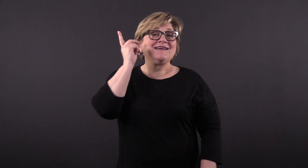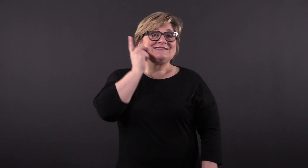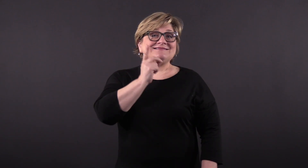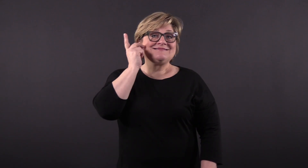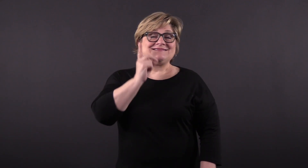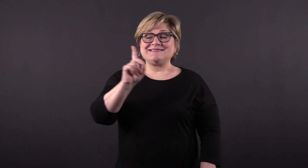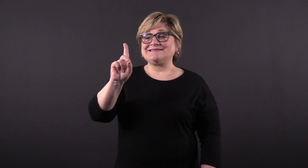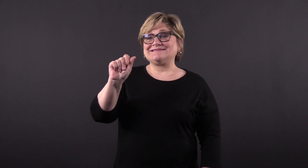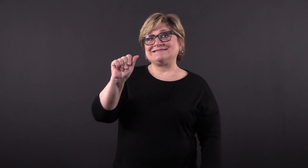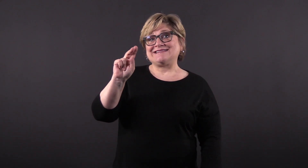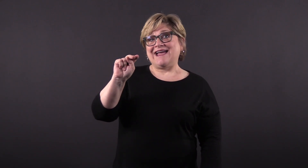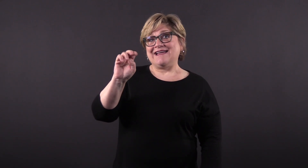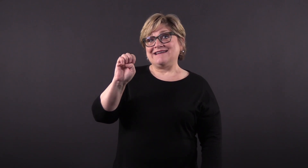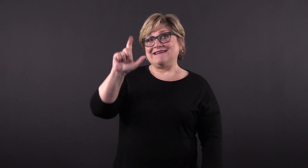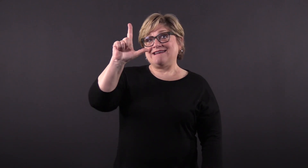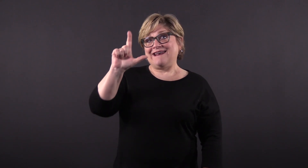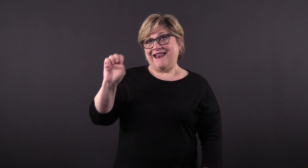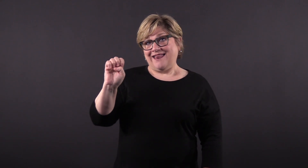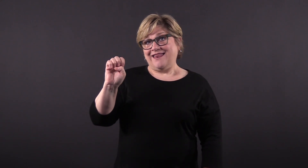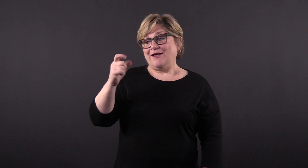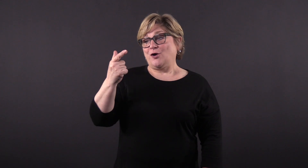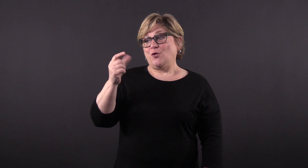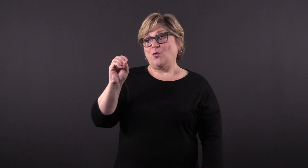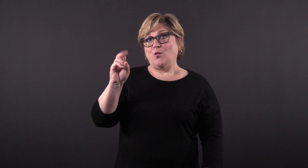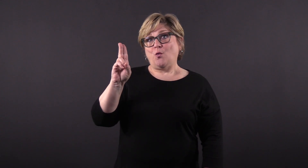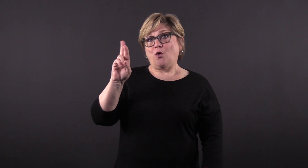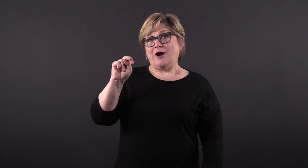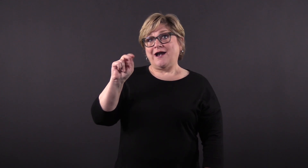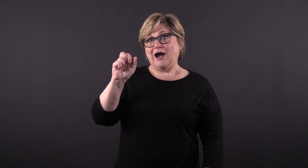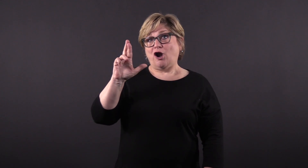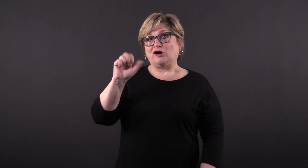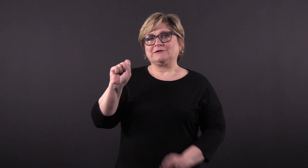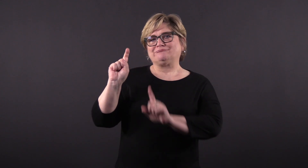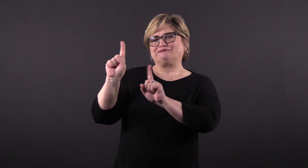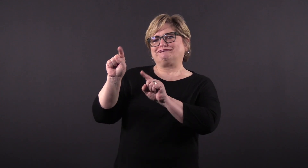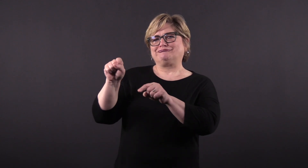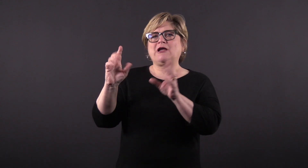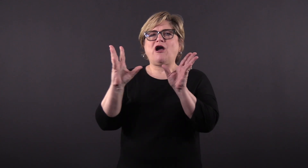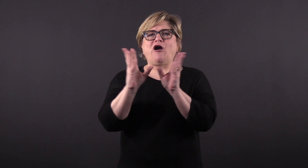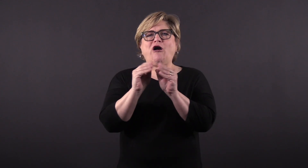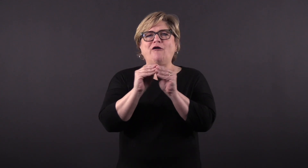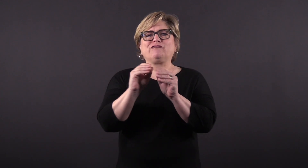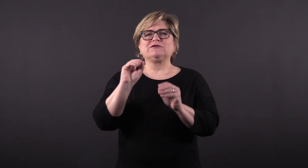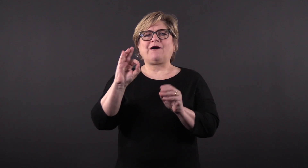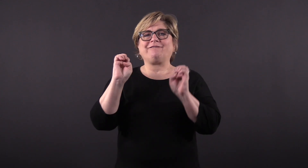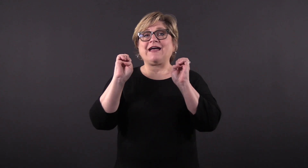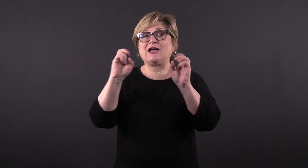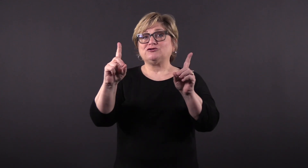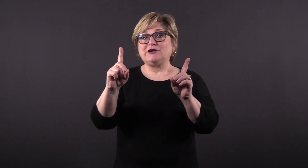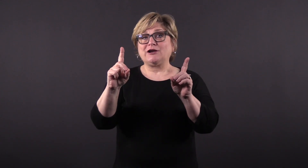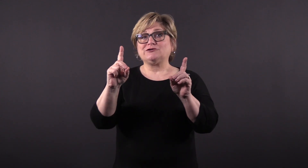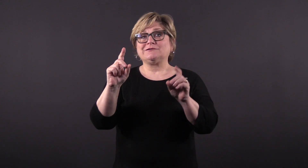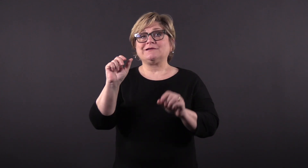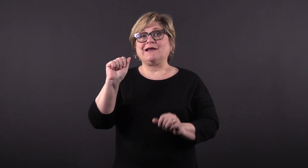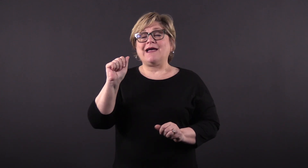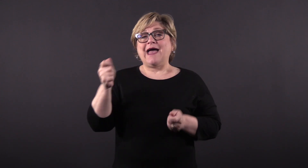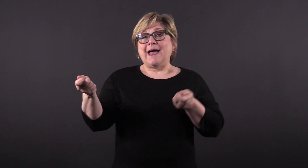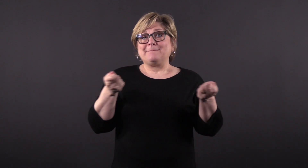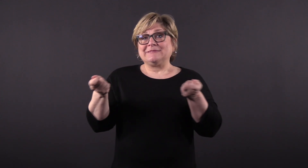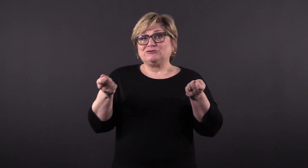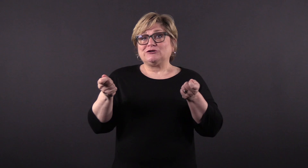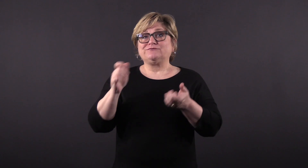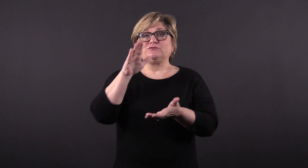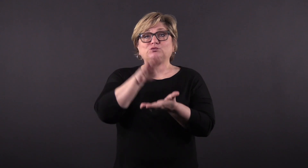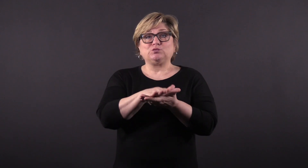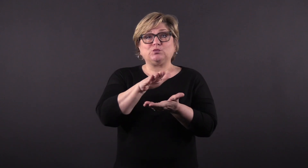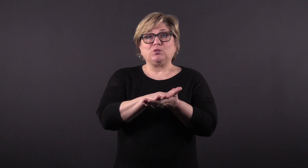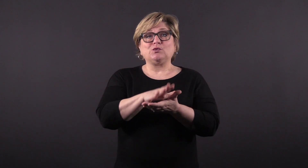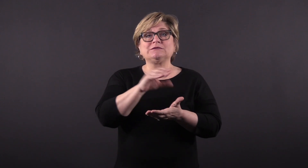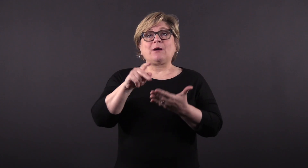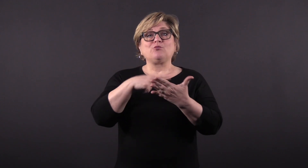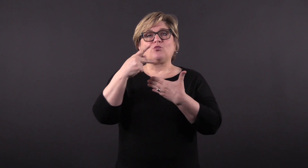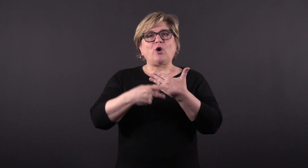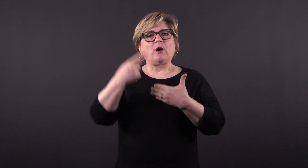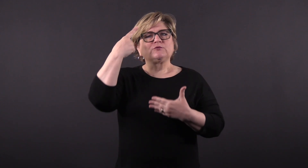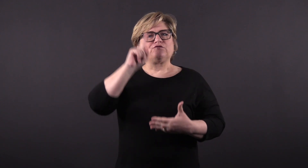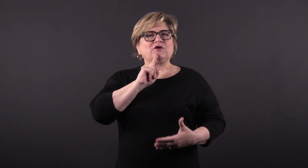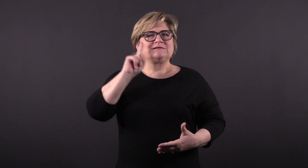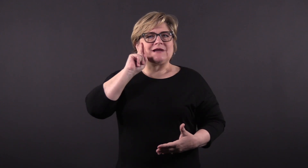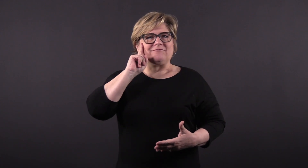Danelle attended the Conference of Educational Administrators of Schools and Programs for